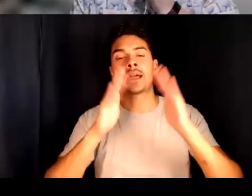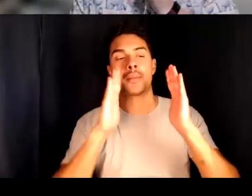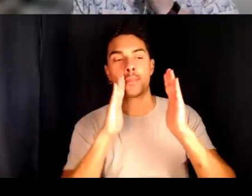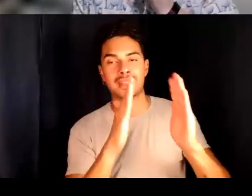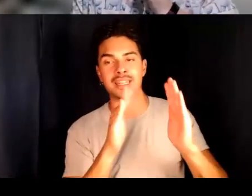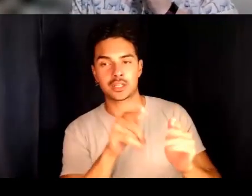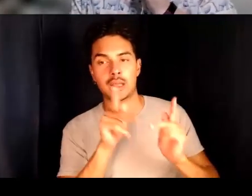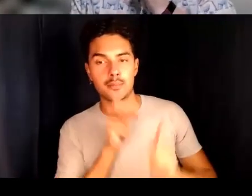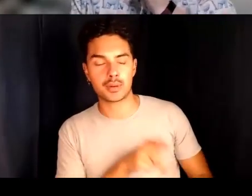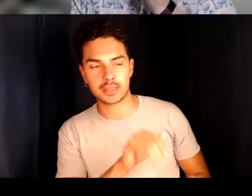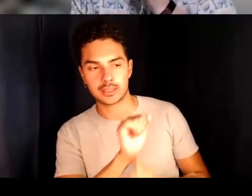in this situation.